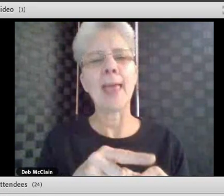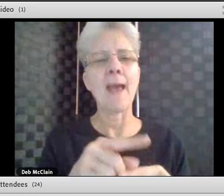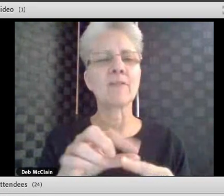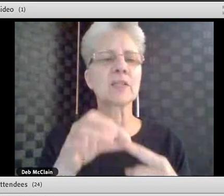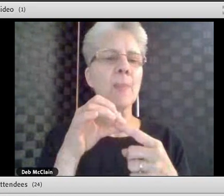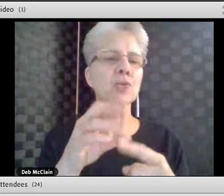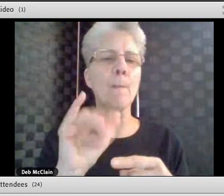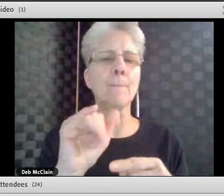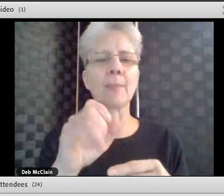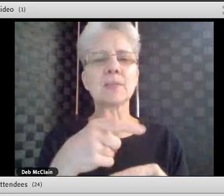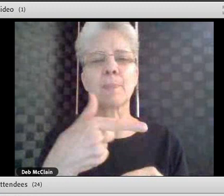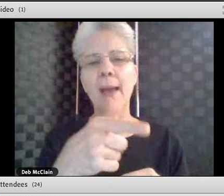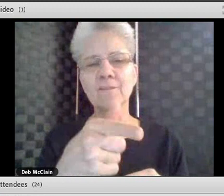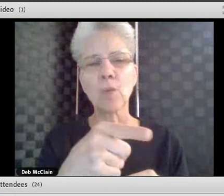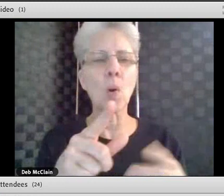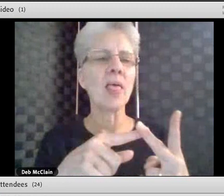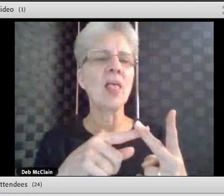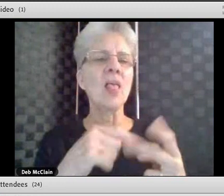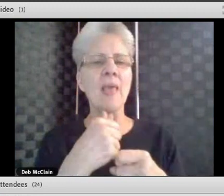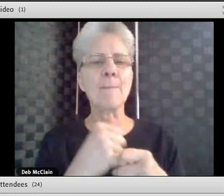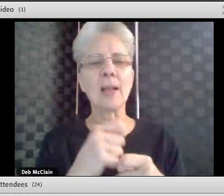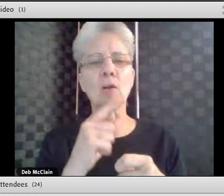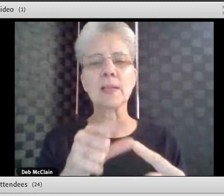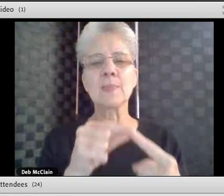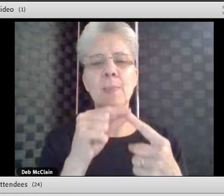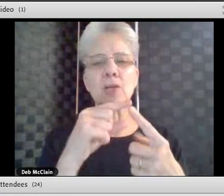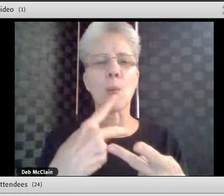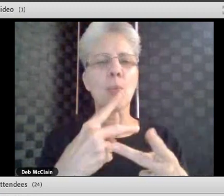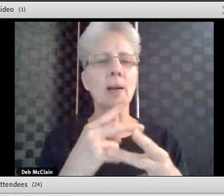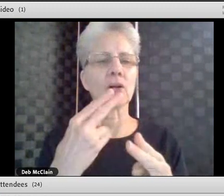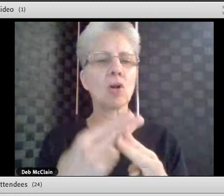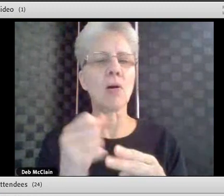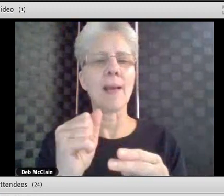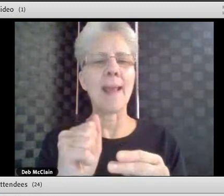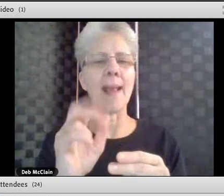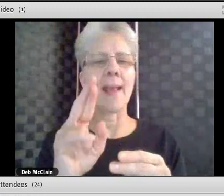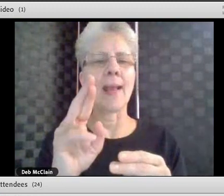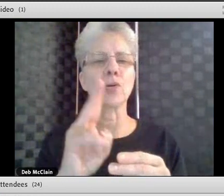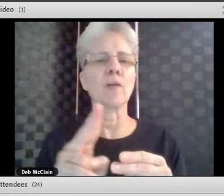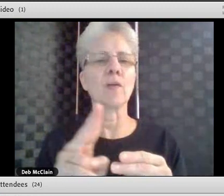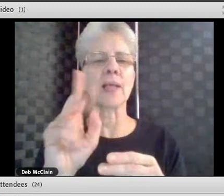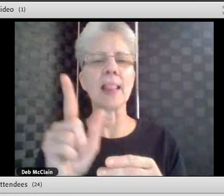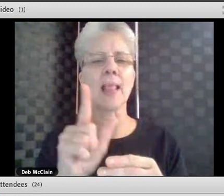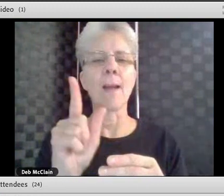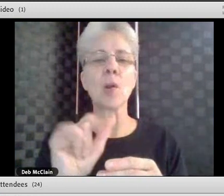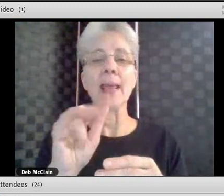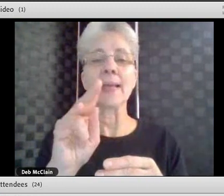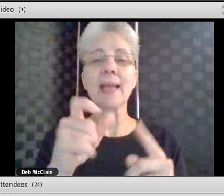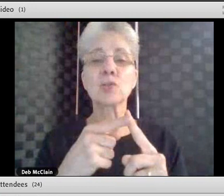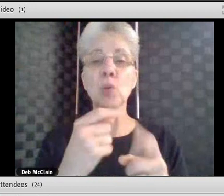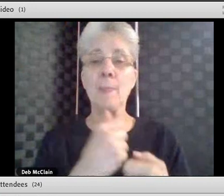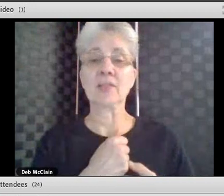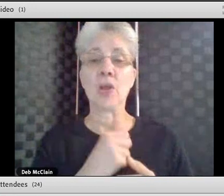They also have special bibliographies going back. They produce a really special product called the Air University Library Index